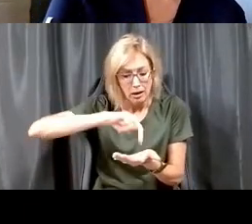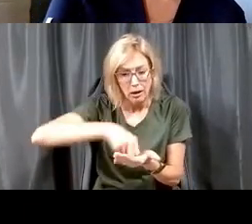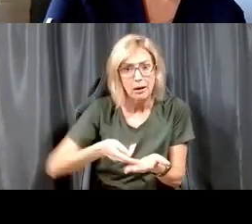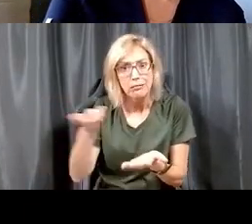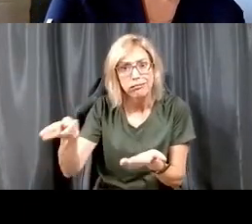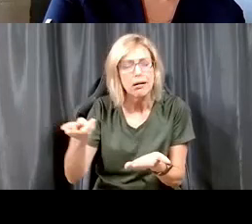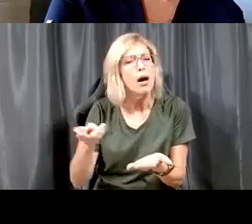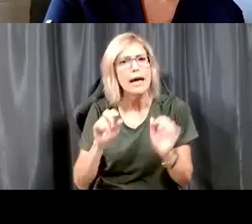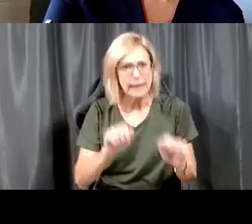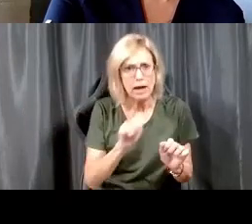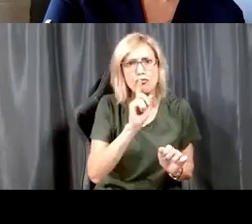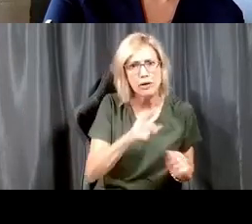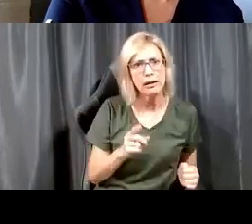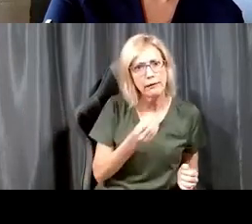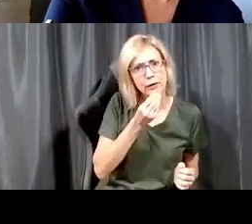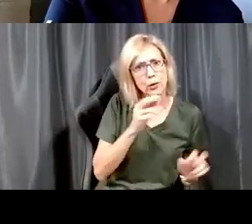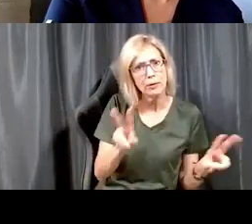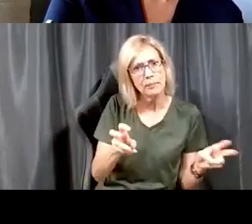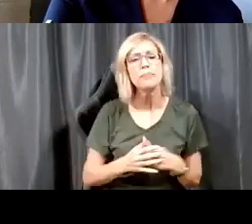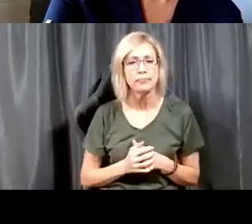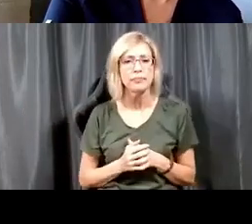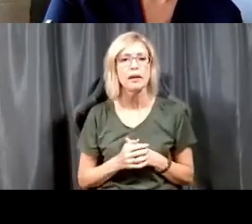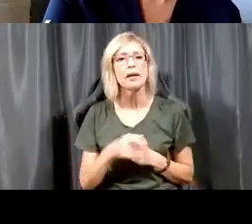They have videos. Where you can watch. How they explore